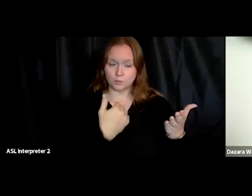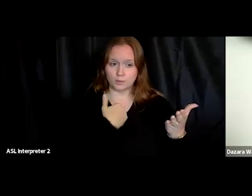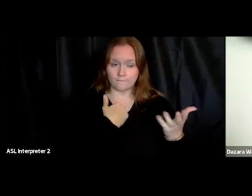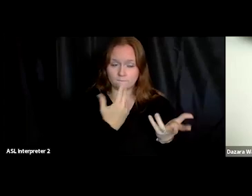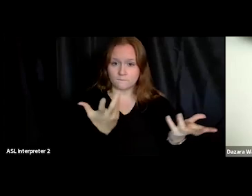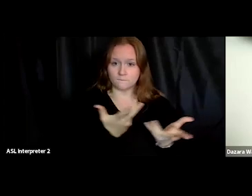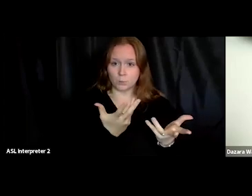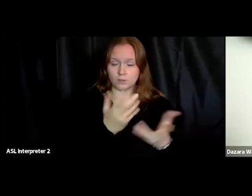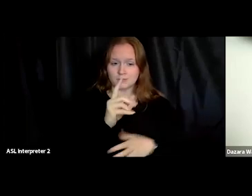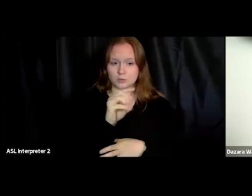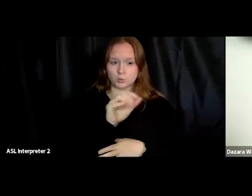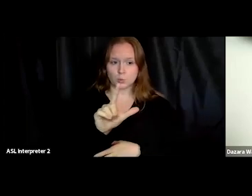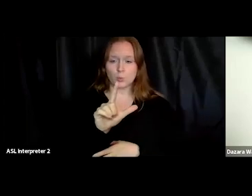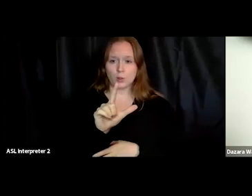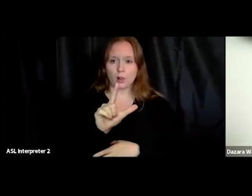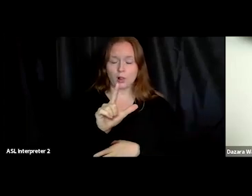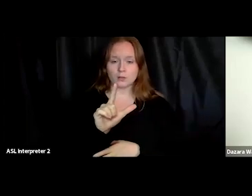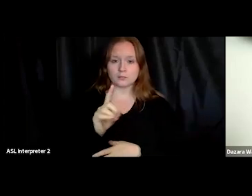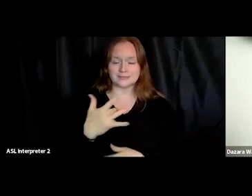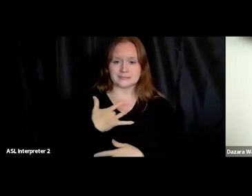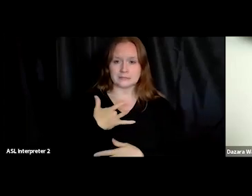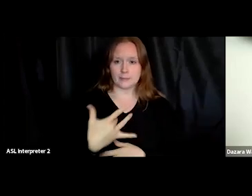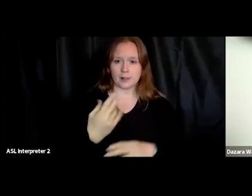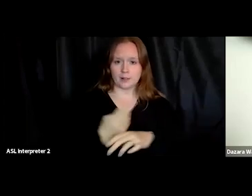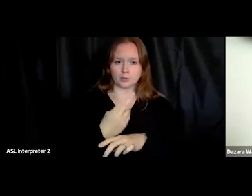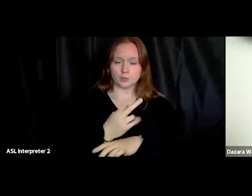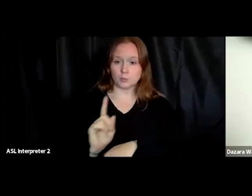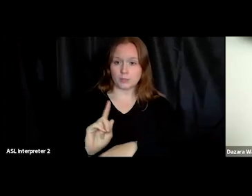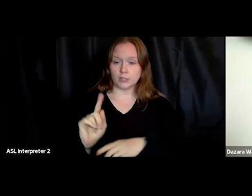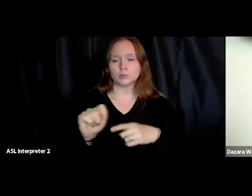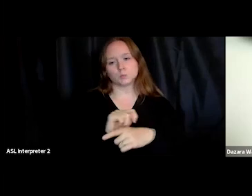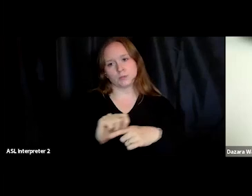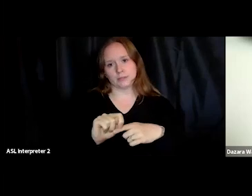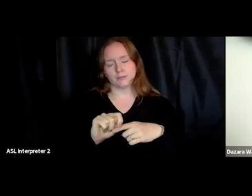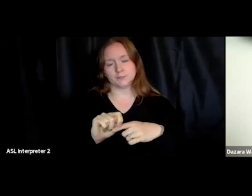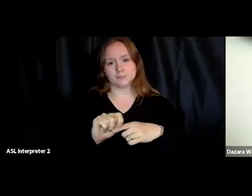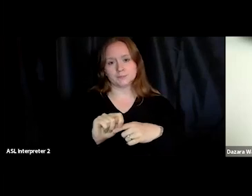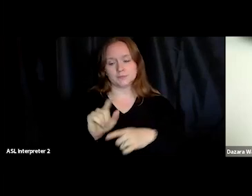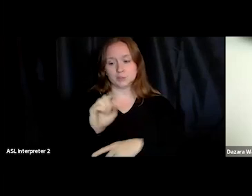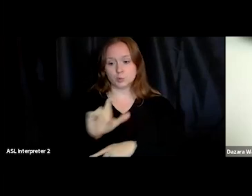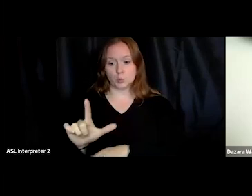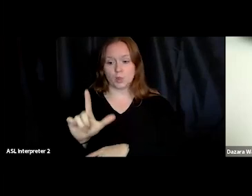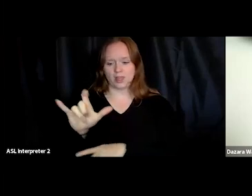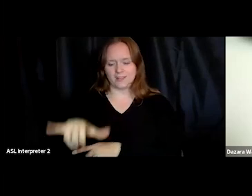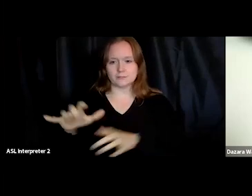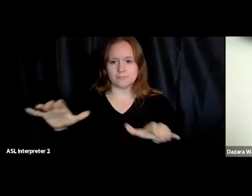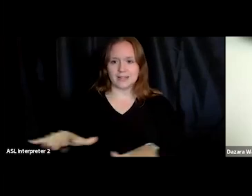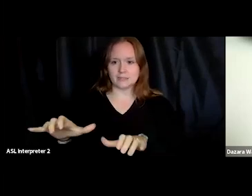that is often used in trainings and it's a tool that is an activity that discusses the ineffective.